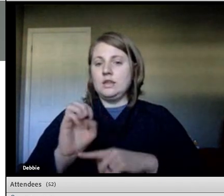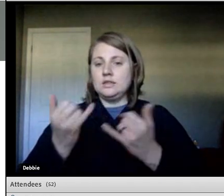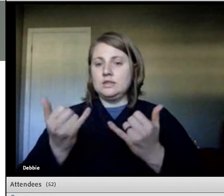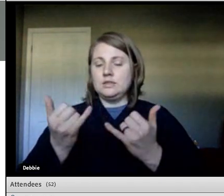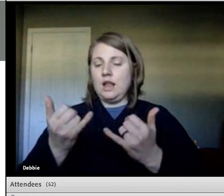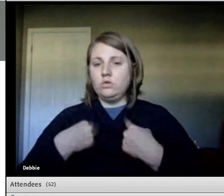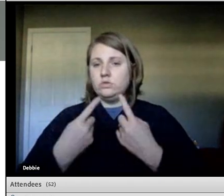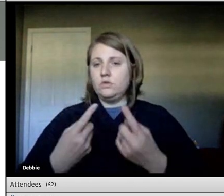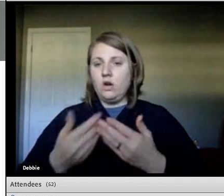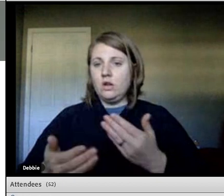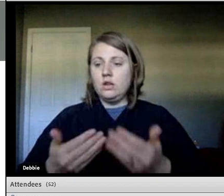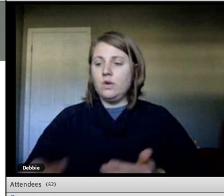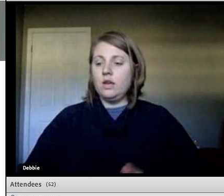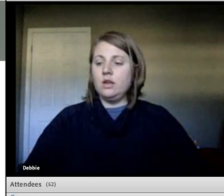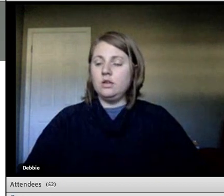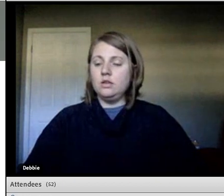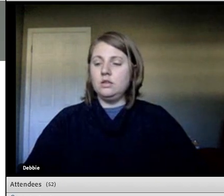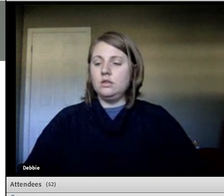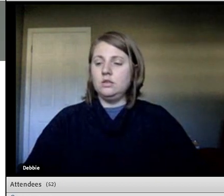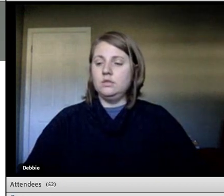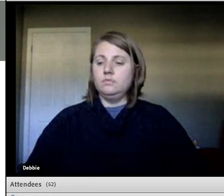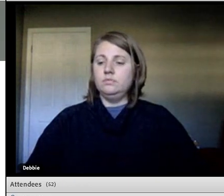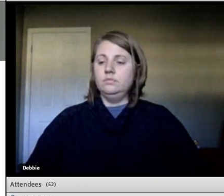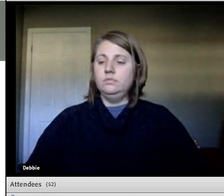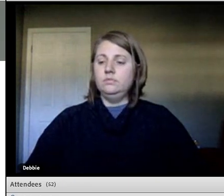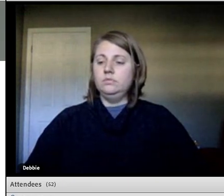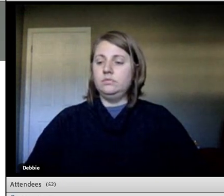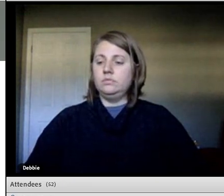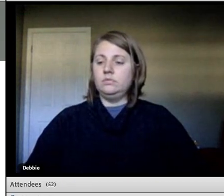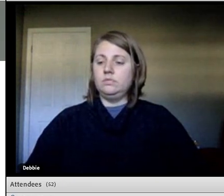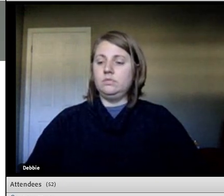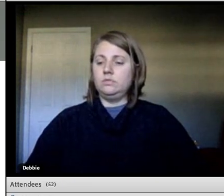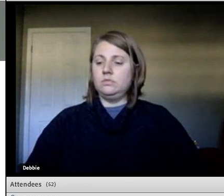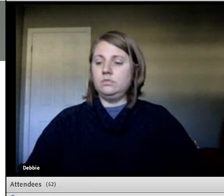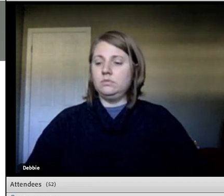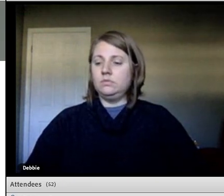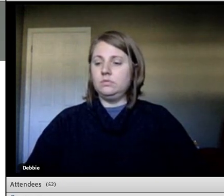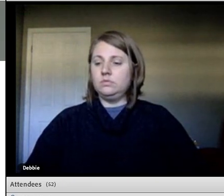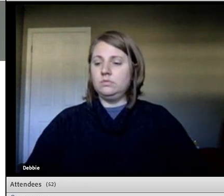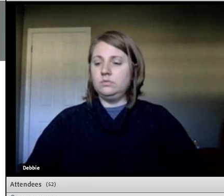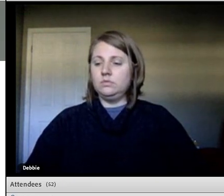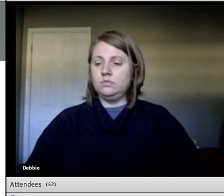Sorry. I'm starting to cough. Wordpress also has a wordpress.com site,